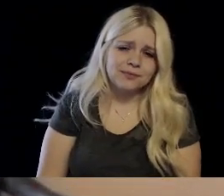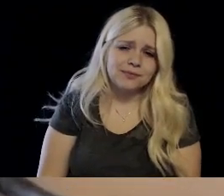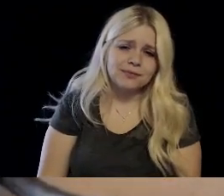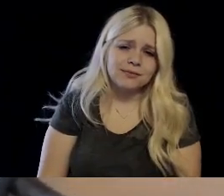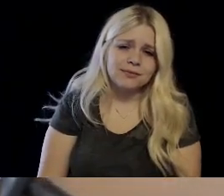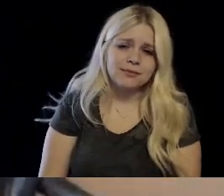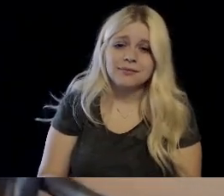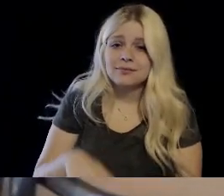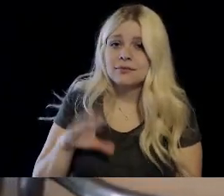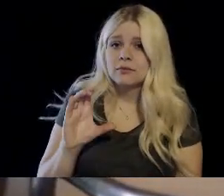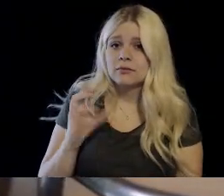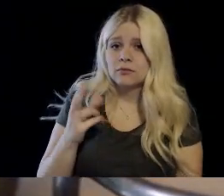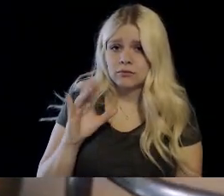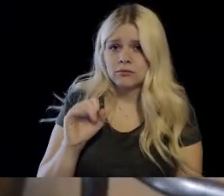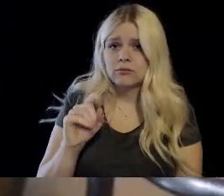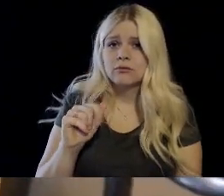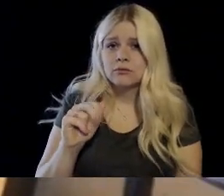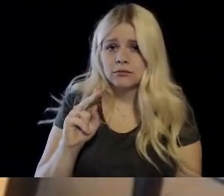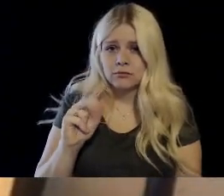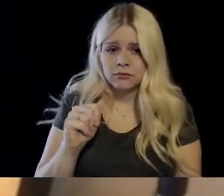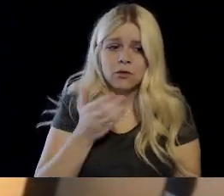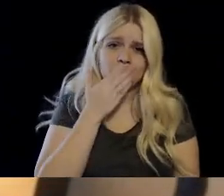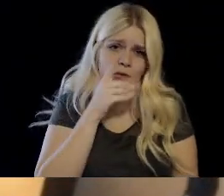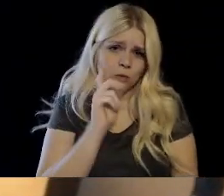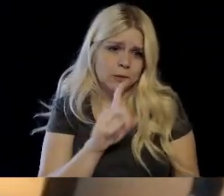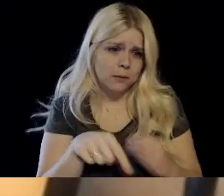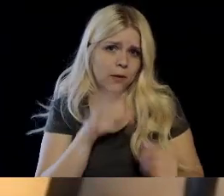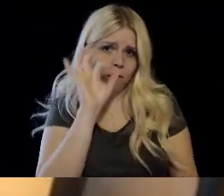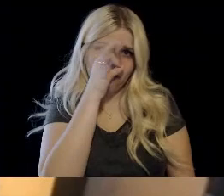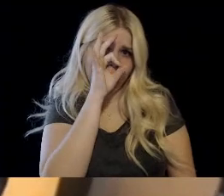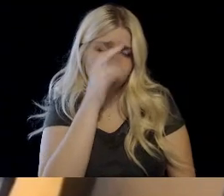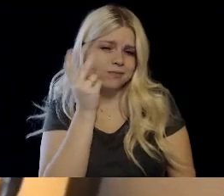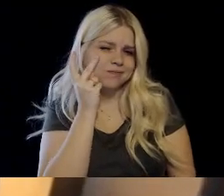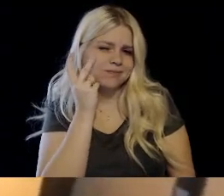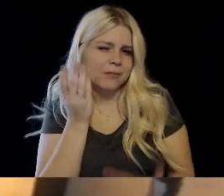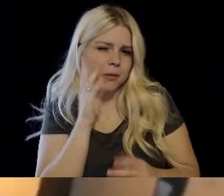a good question on the foxes. We'll have to go pay our fox keepers a visit. Yes, Rachel,